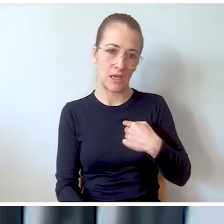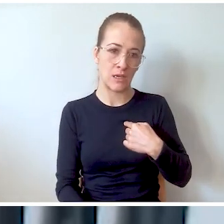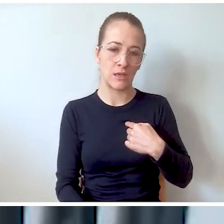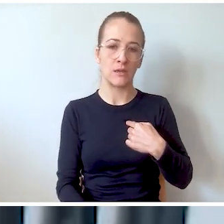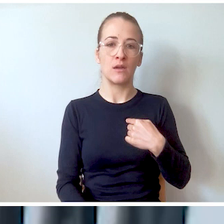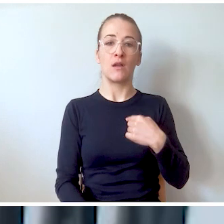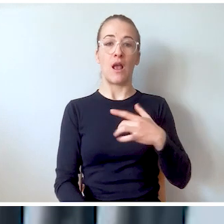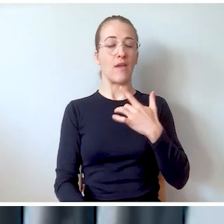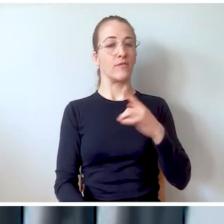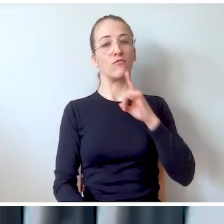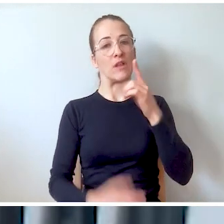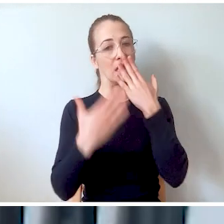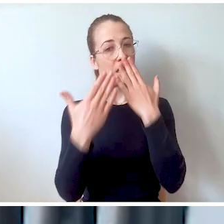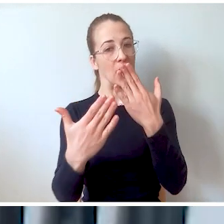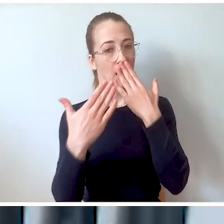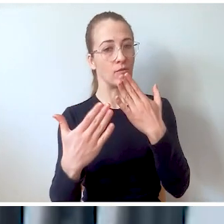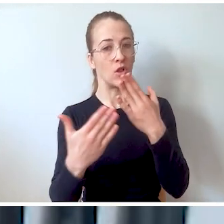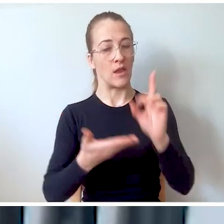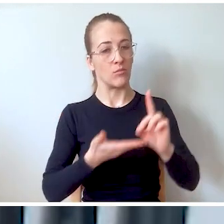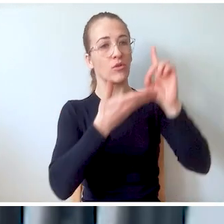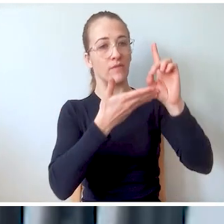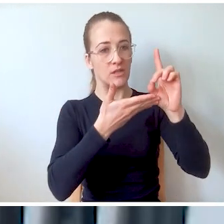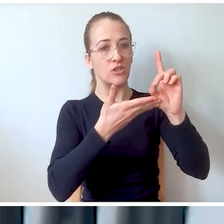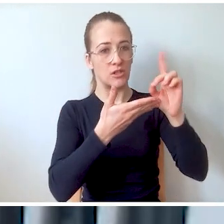And I feel very thankful. I'm very privileged as a result of that.